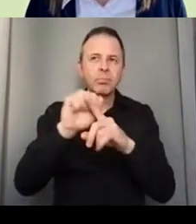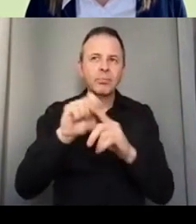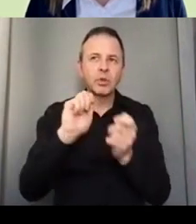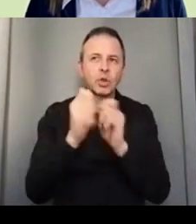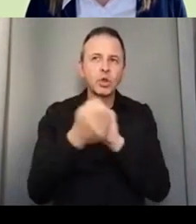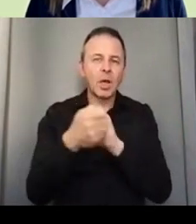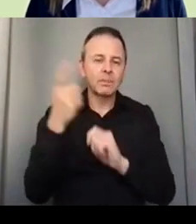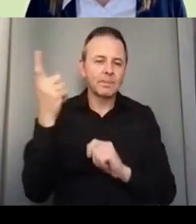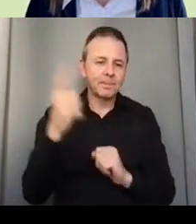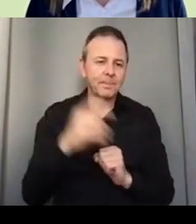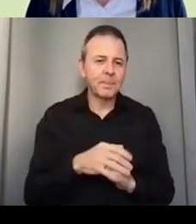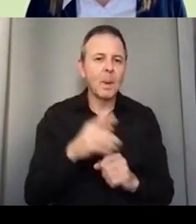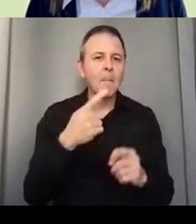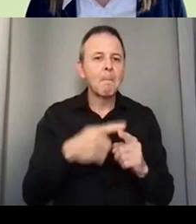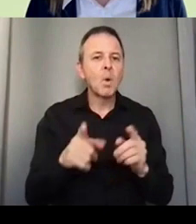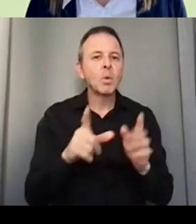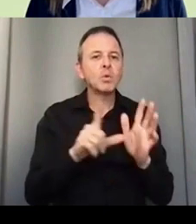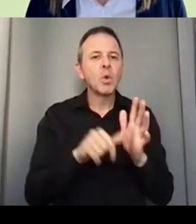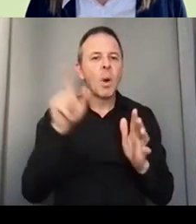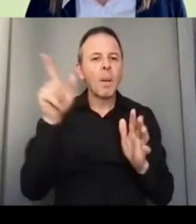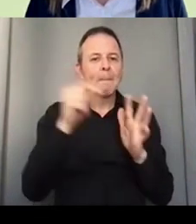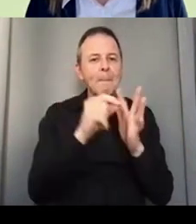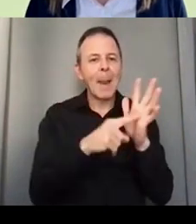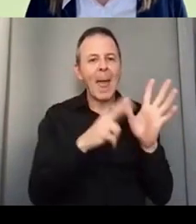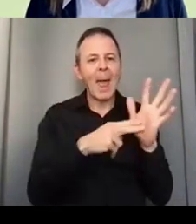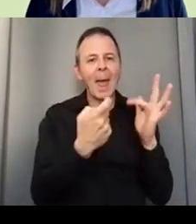the time the planner is there by themselves but you can actually access a